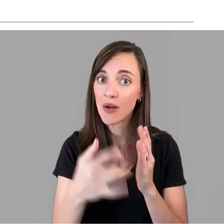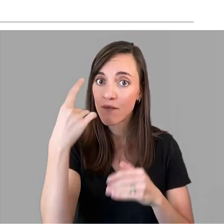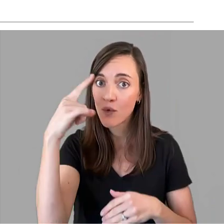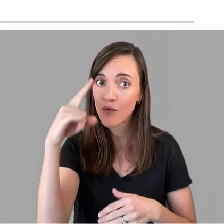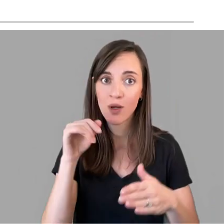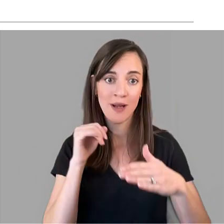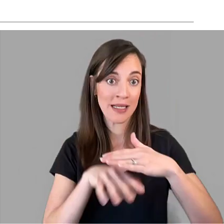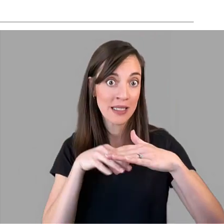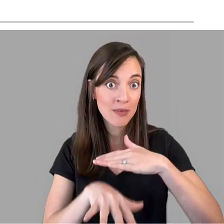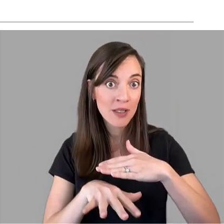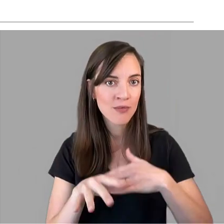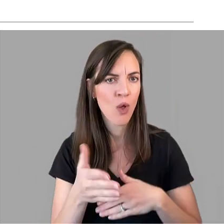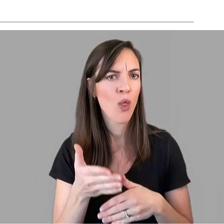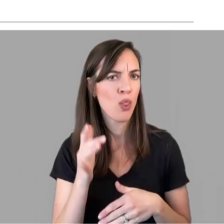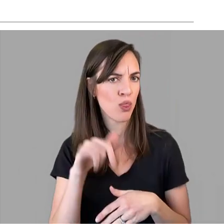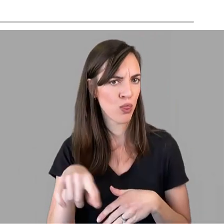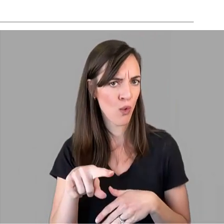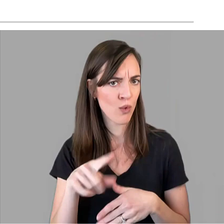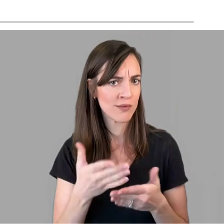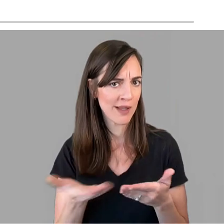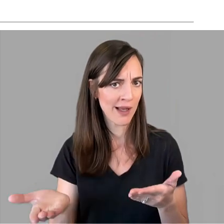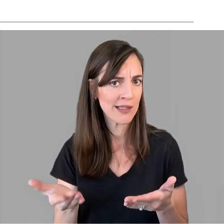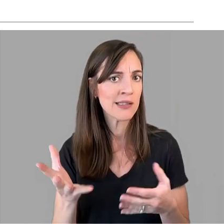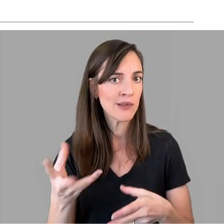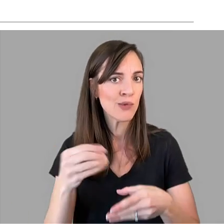if a student needs them in order to have access to instruction,